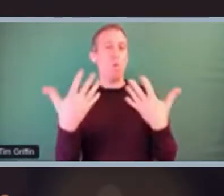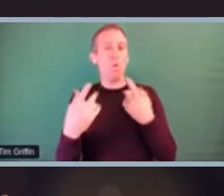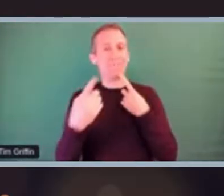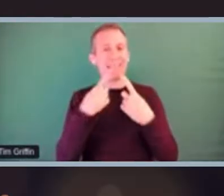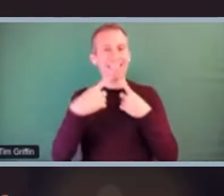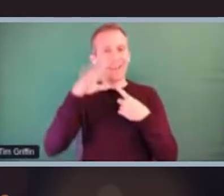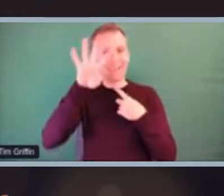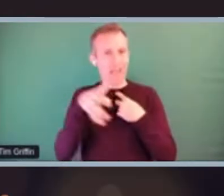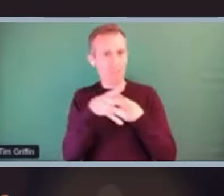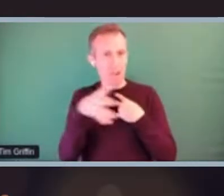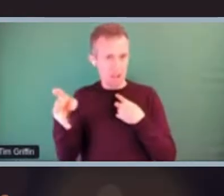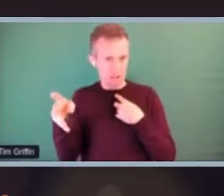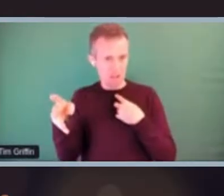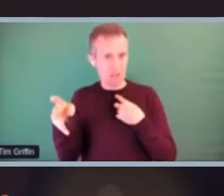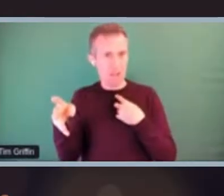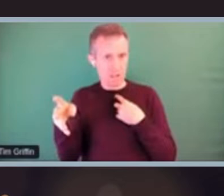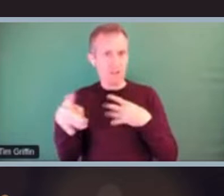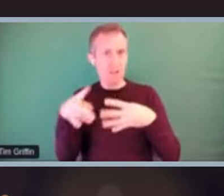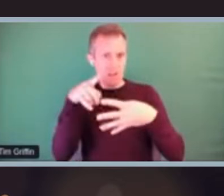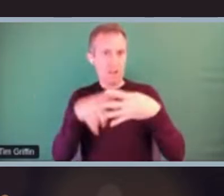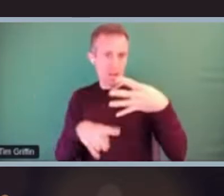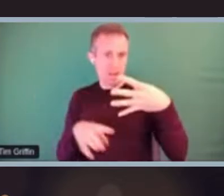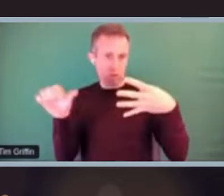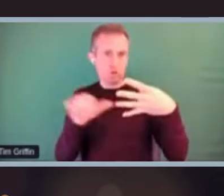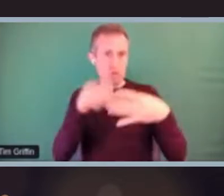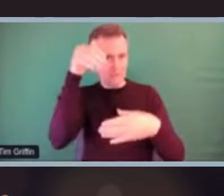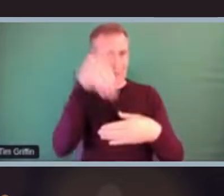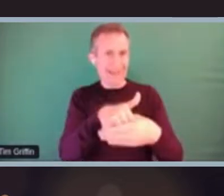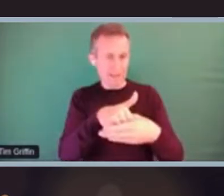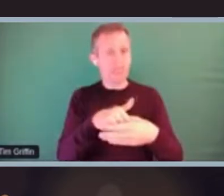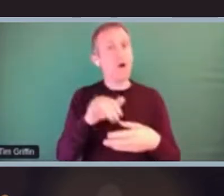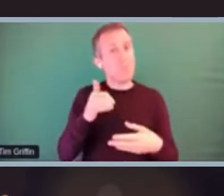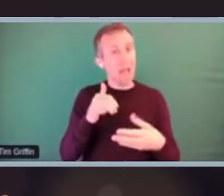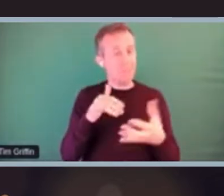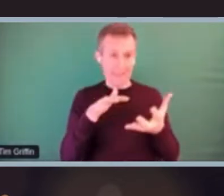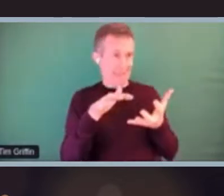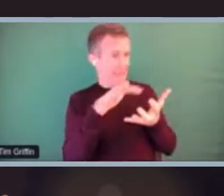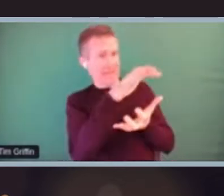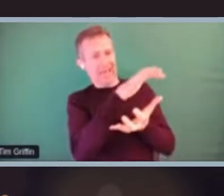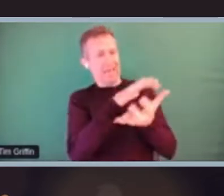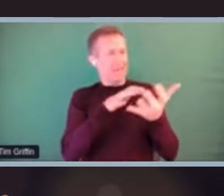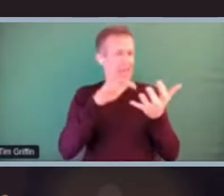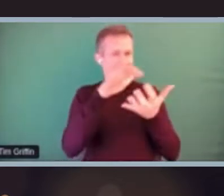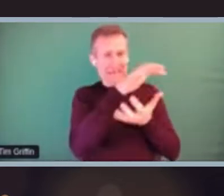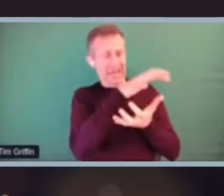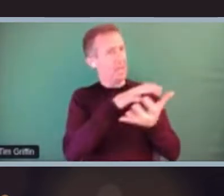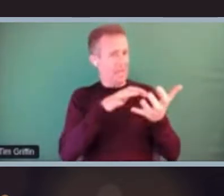So even if you have some really complex images you need to describe. There’s lots of resources out there that can help you.